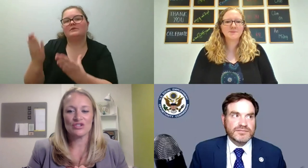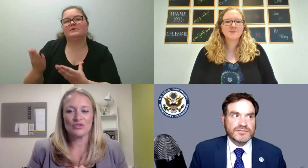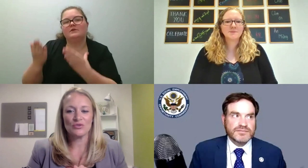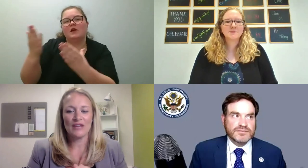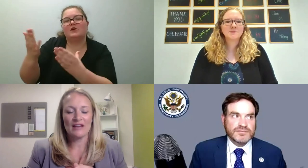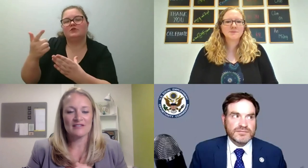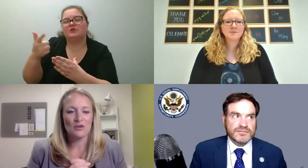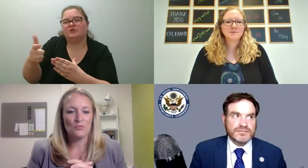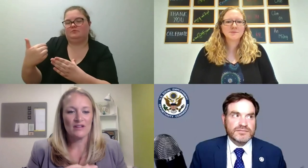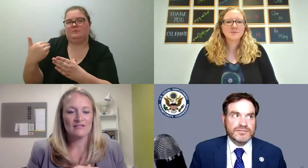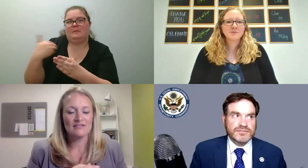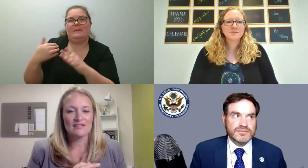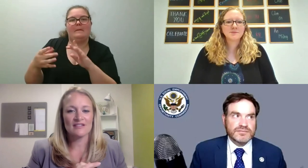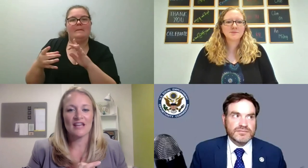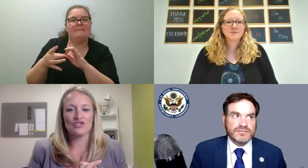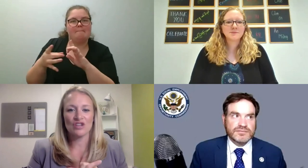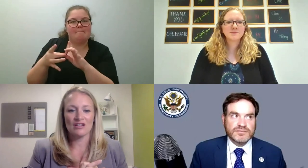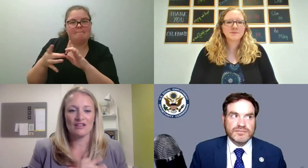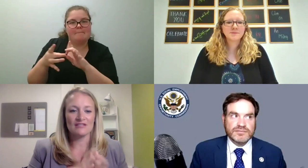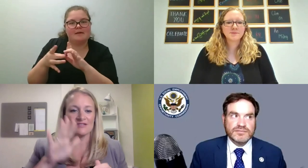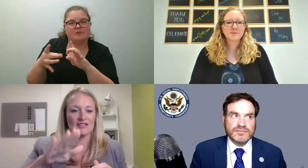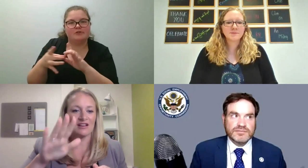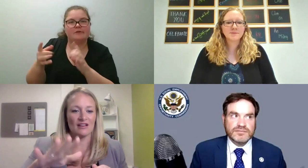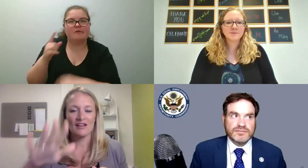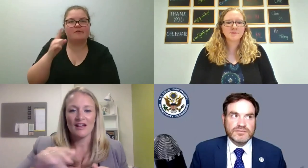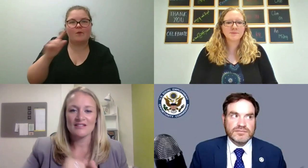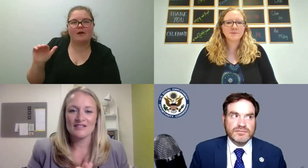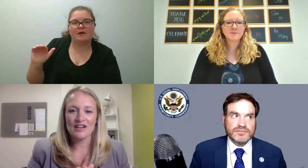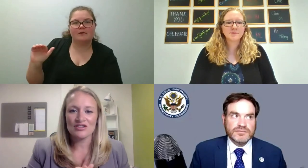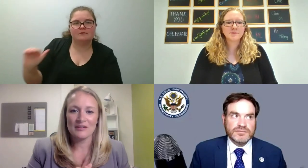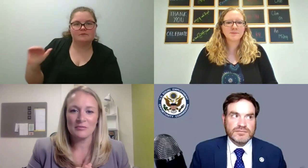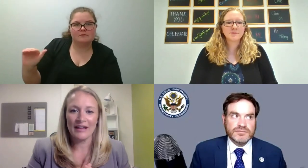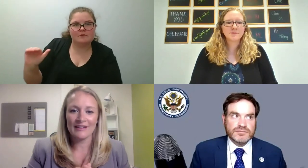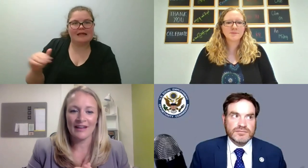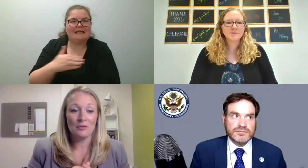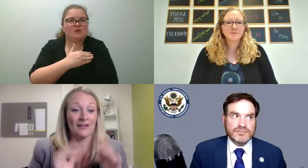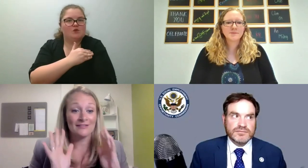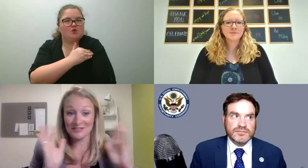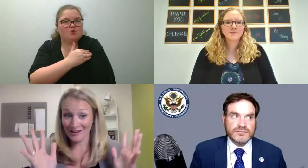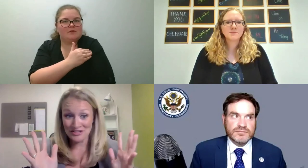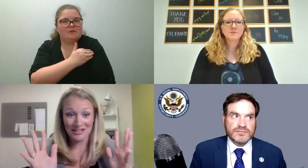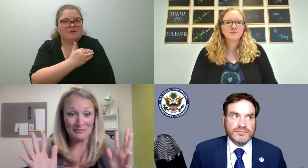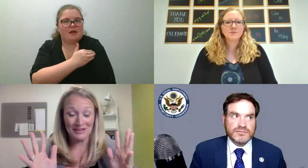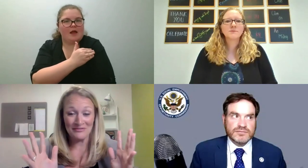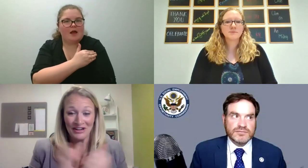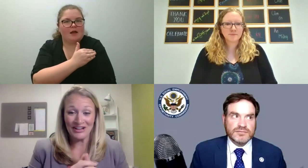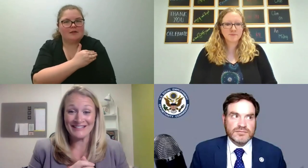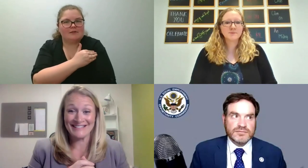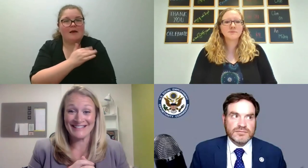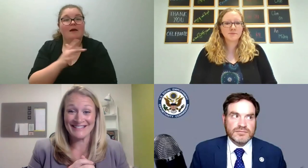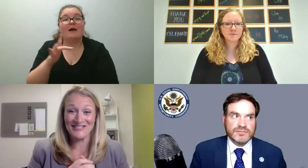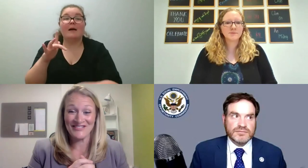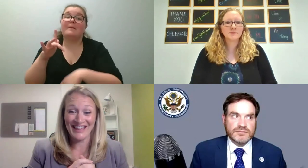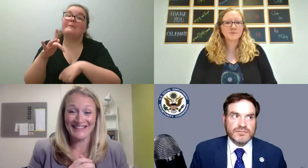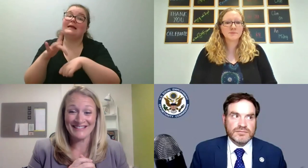to get someone's attention is to touch them lightly, but touch can be a very sensitive thing,